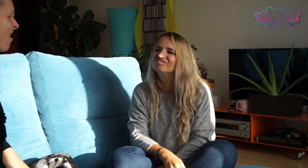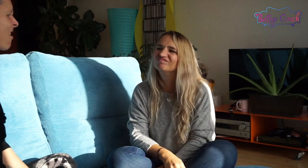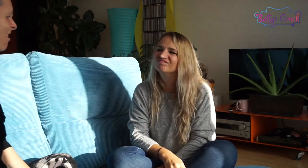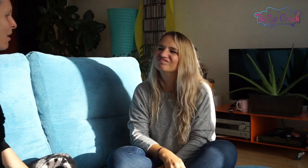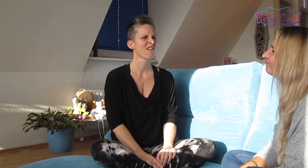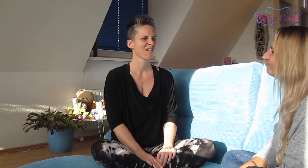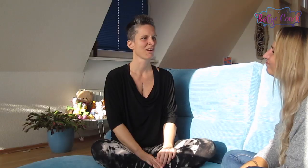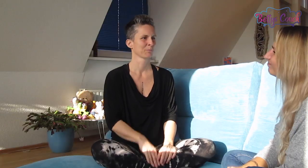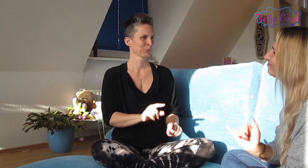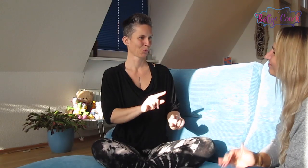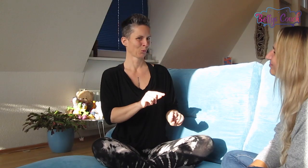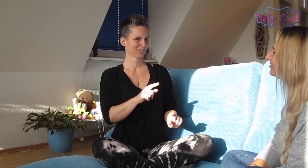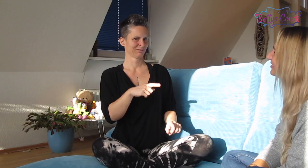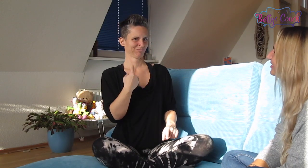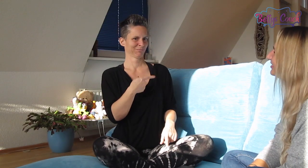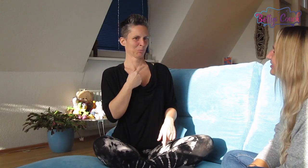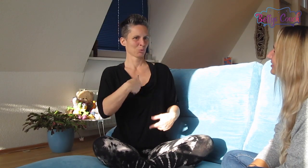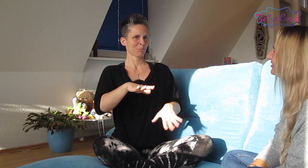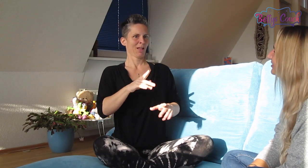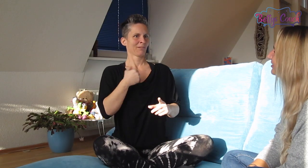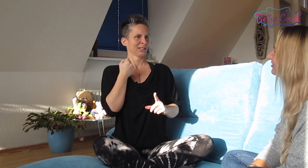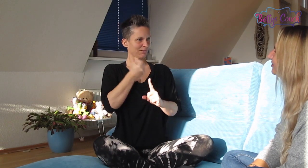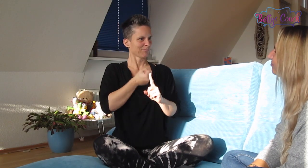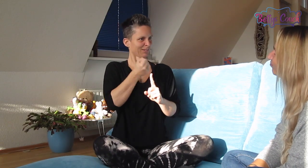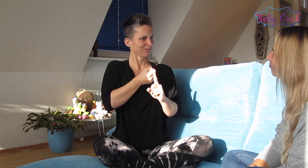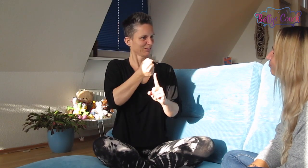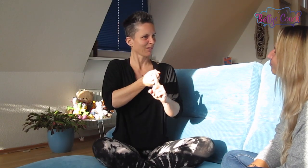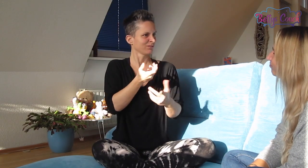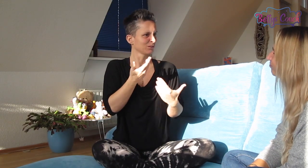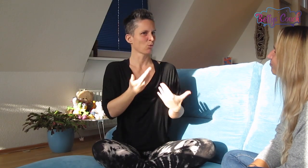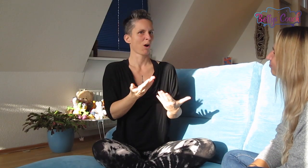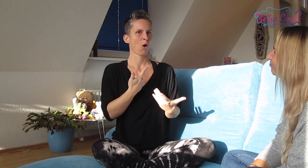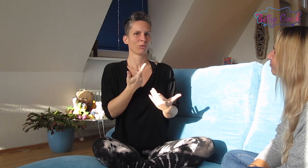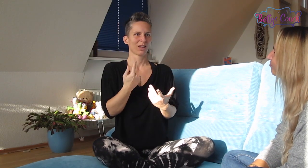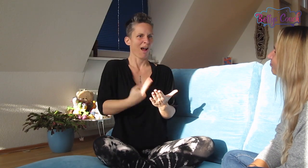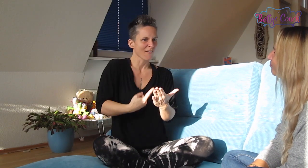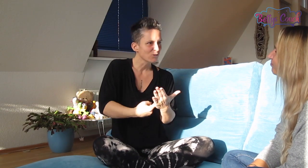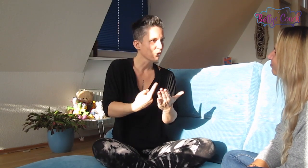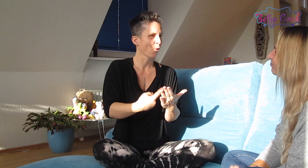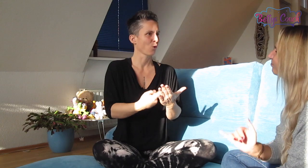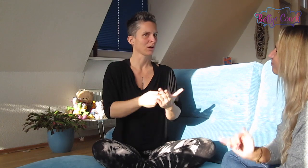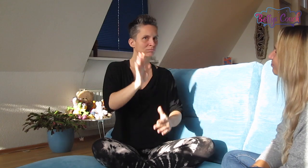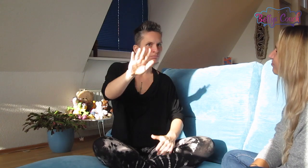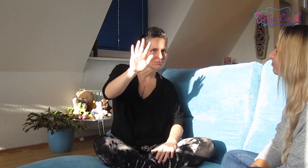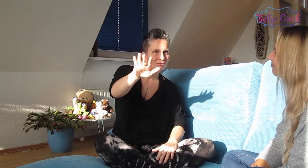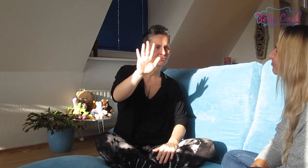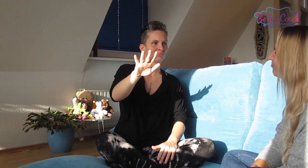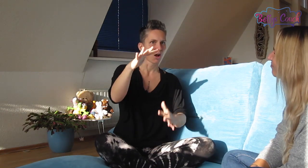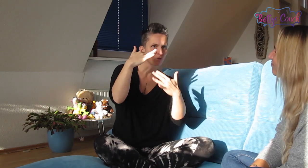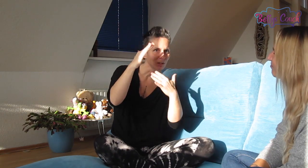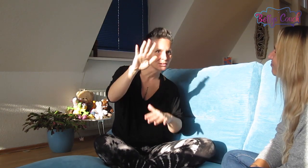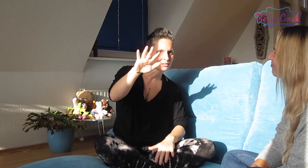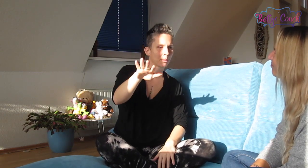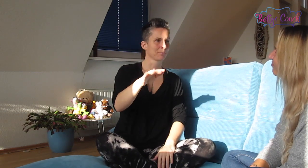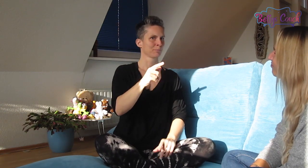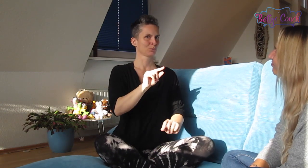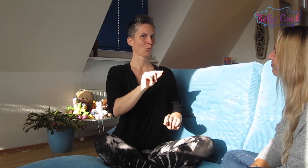That means we have to fight more for it, demand it and stick to it.